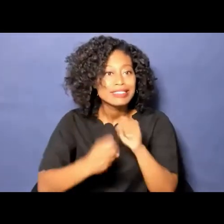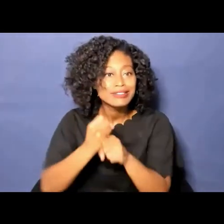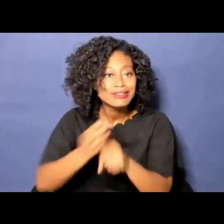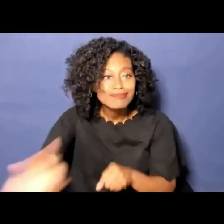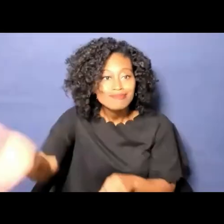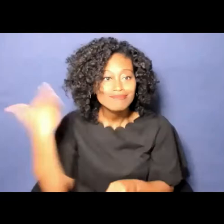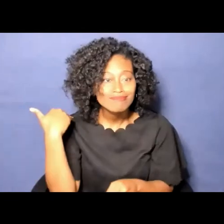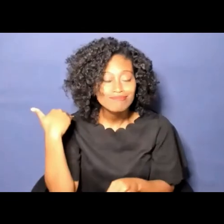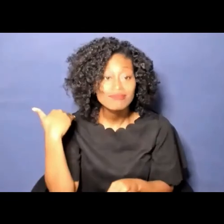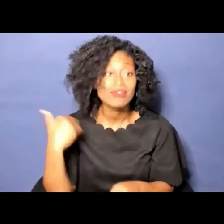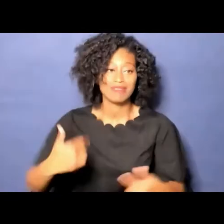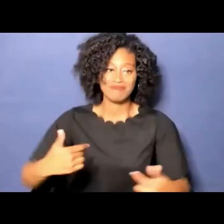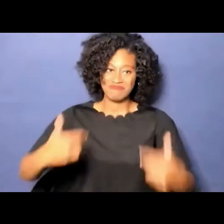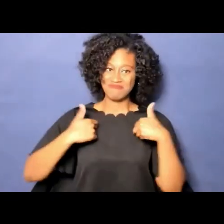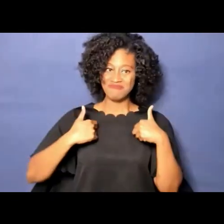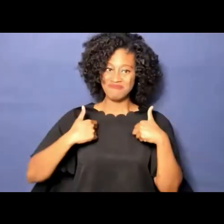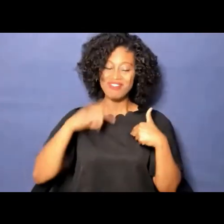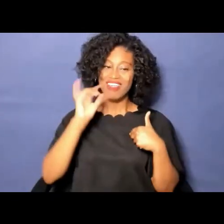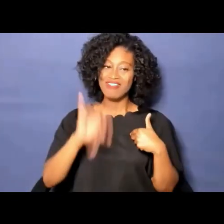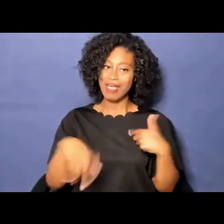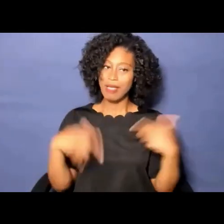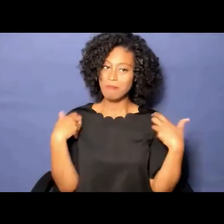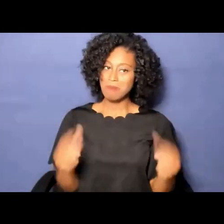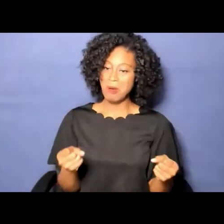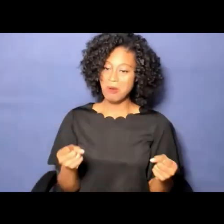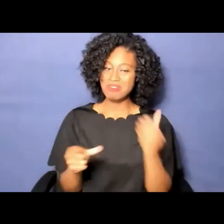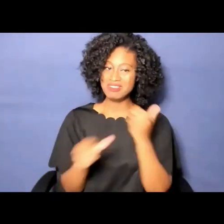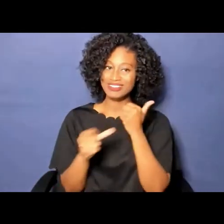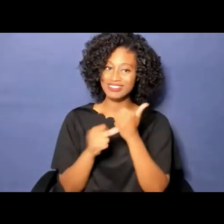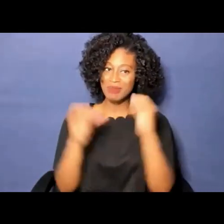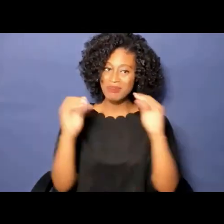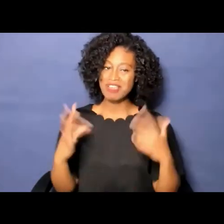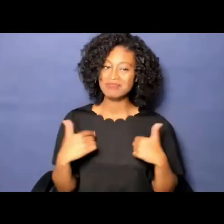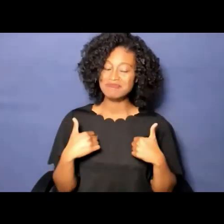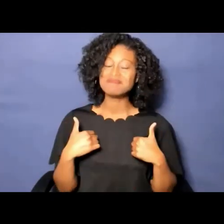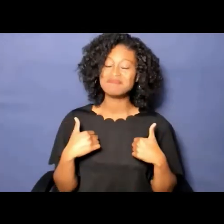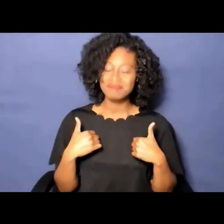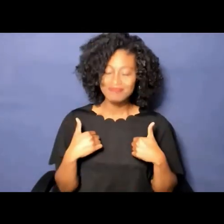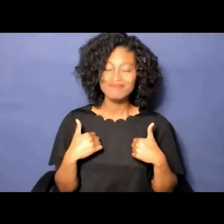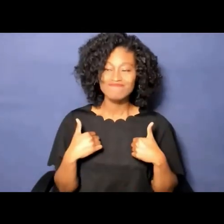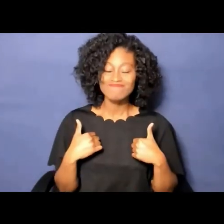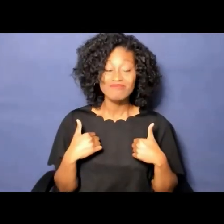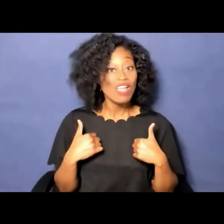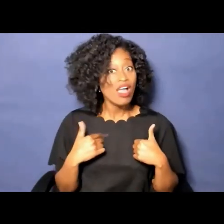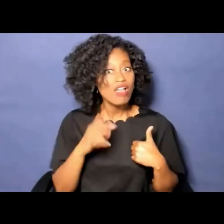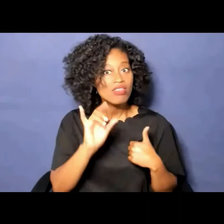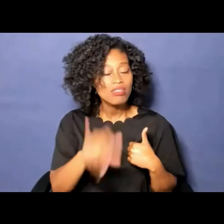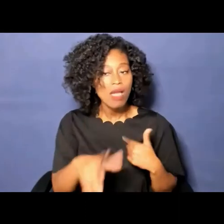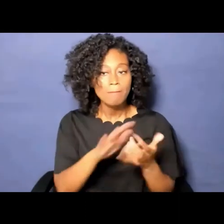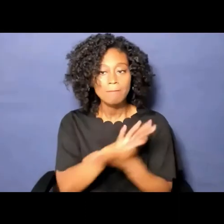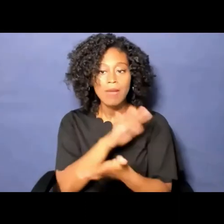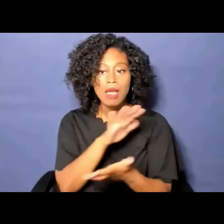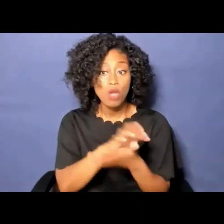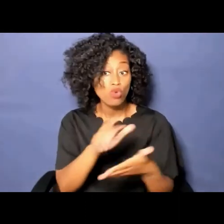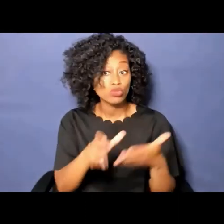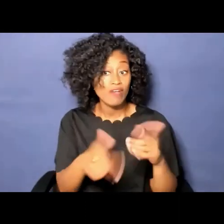I was then a bold assistant professor in the paper that resulted from that spontaneous